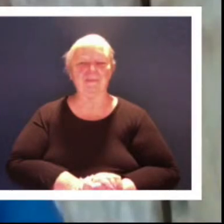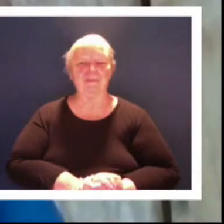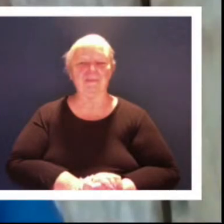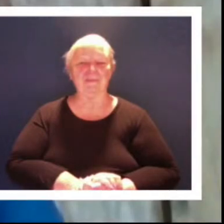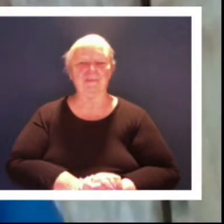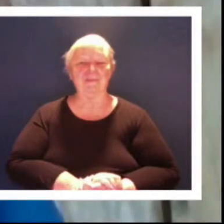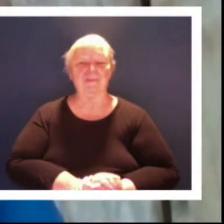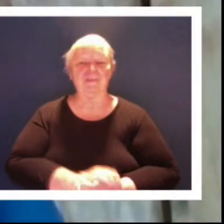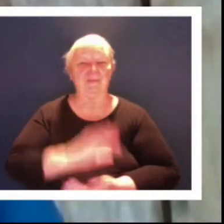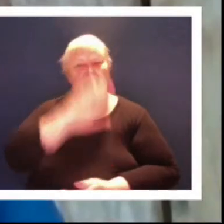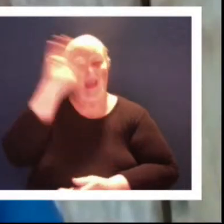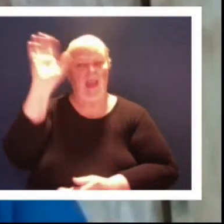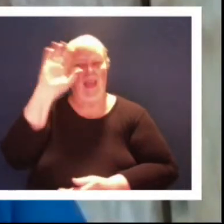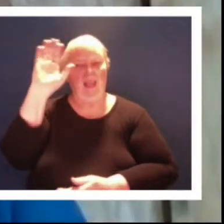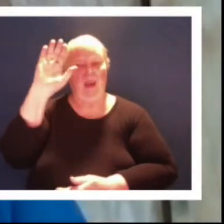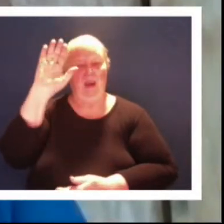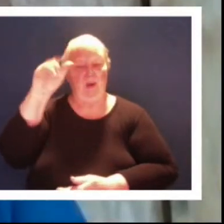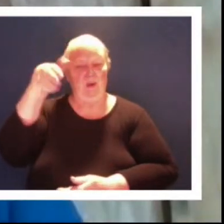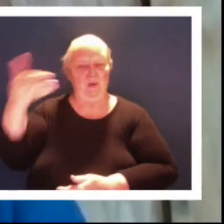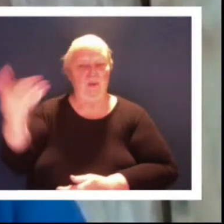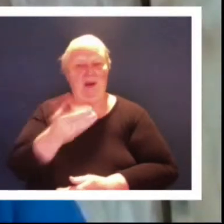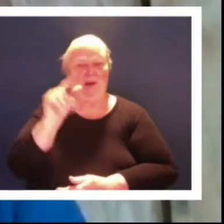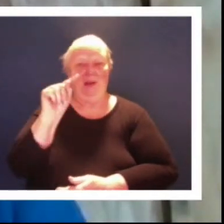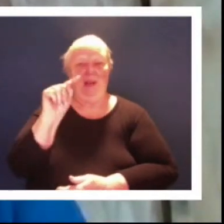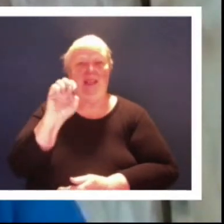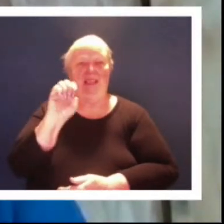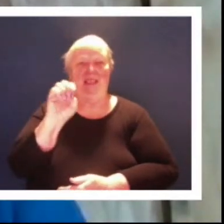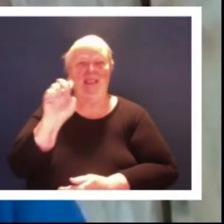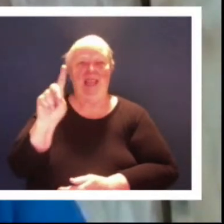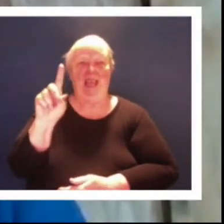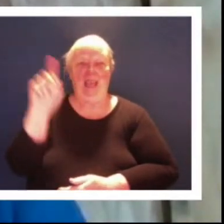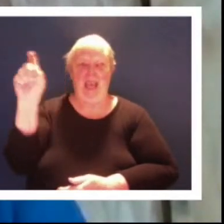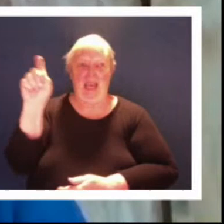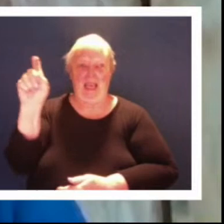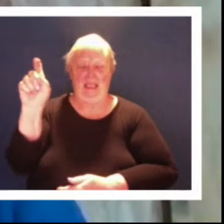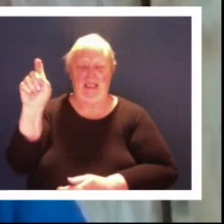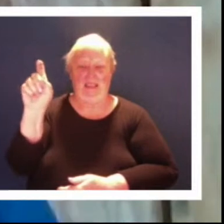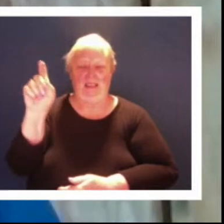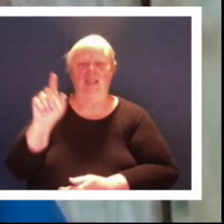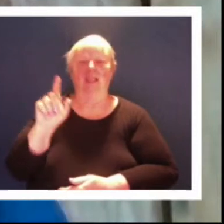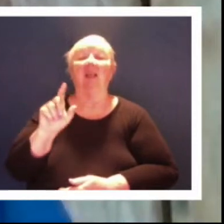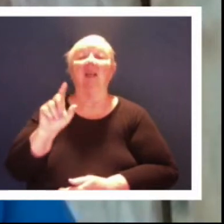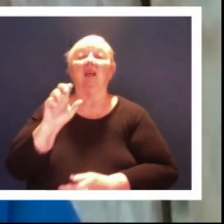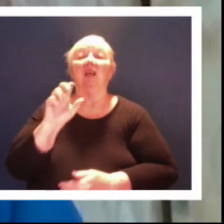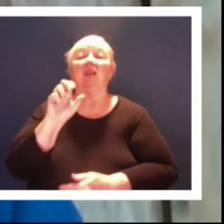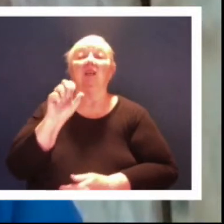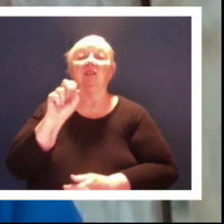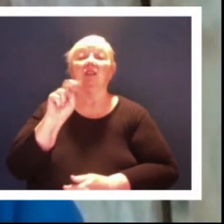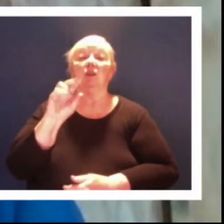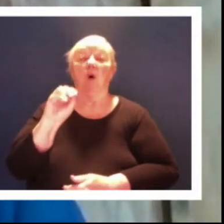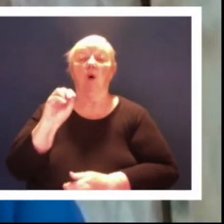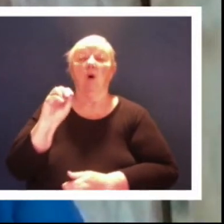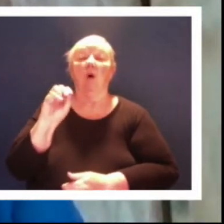Hello, and welcome to TEDxSnoIsleLibraries 2020. I'm your host, Phil Klein and I'm here